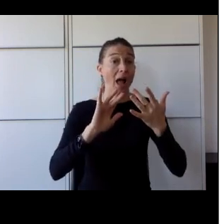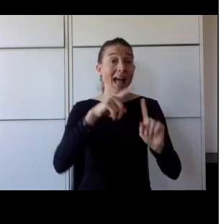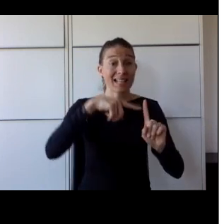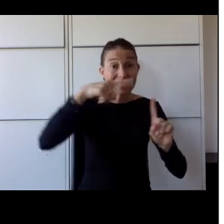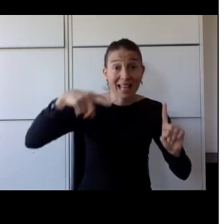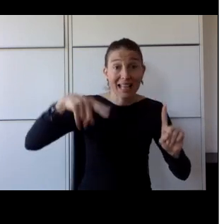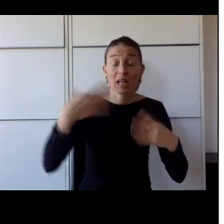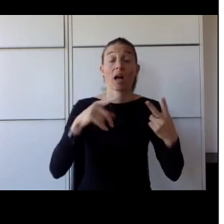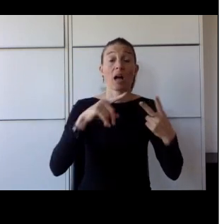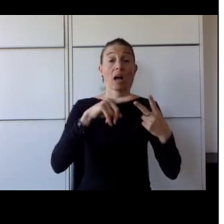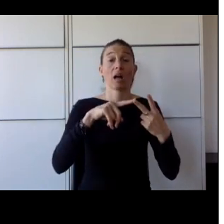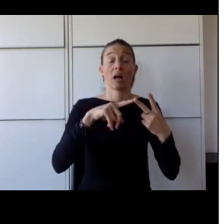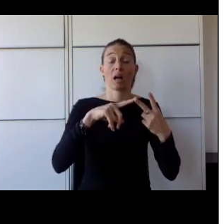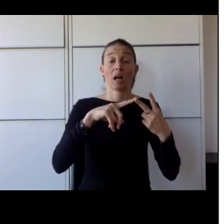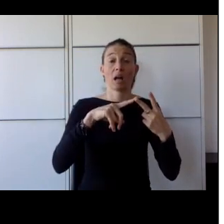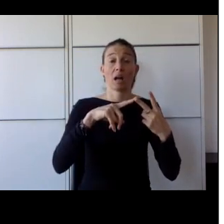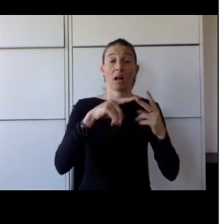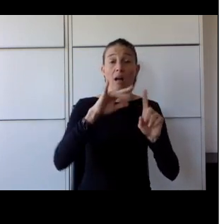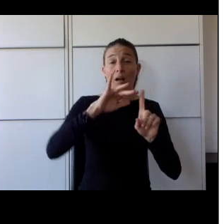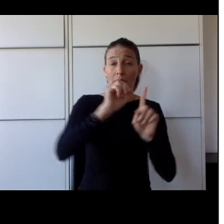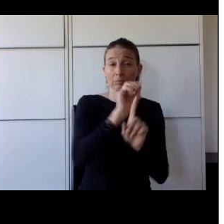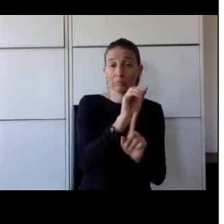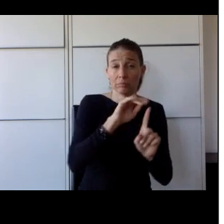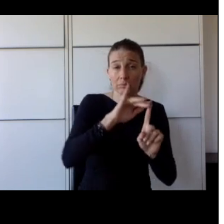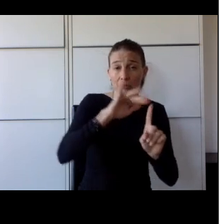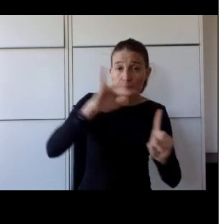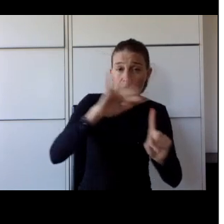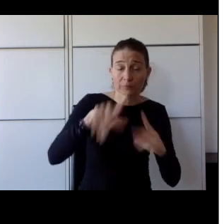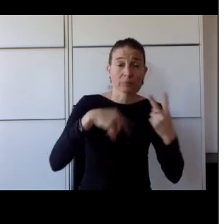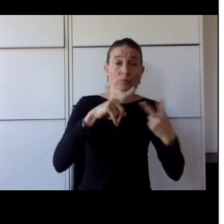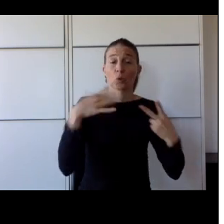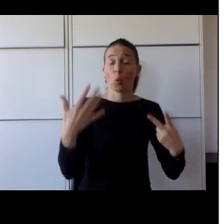With that you'll ensure the quality of the video which is very important